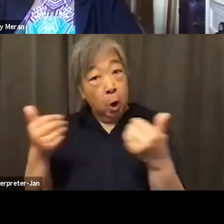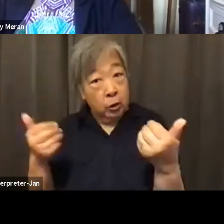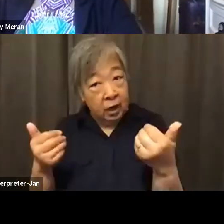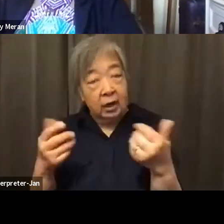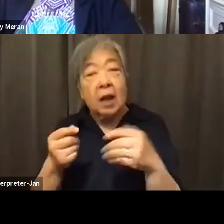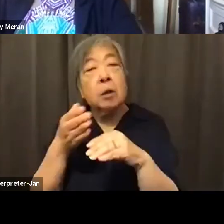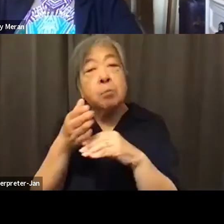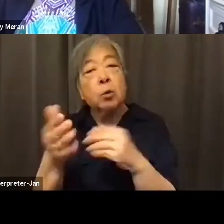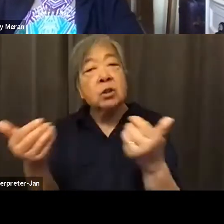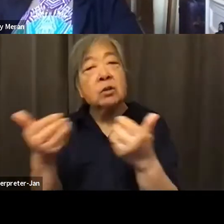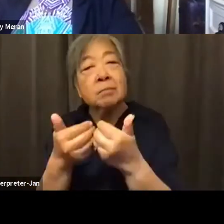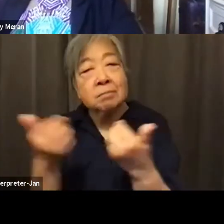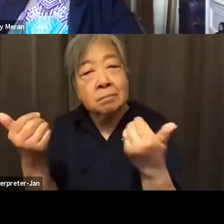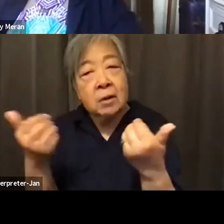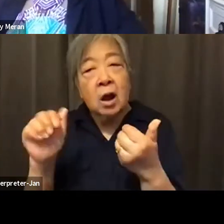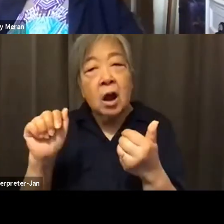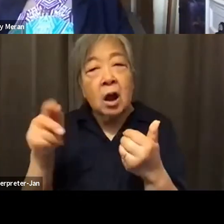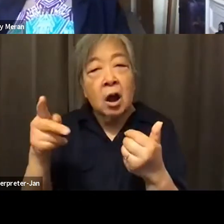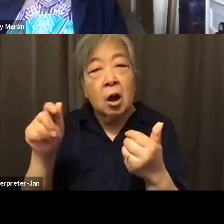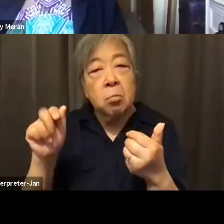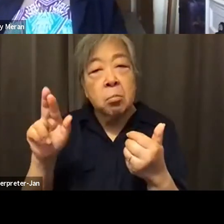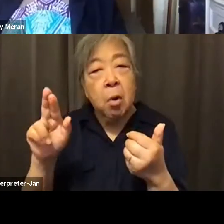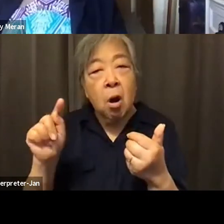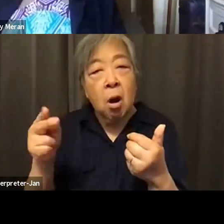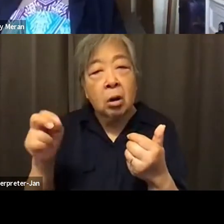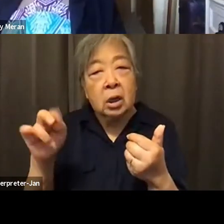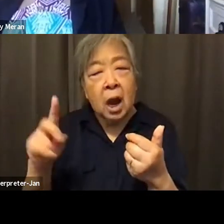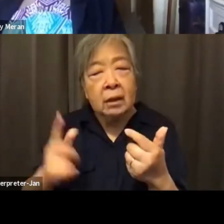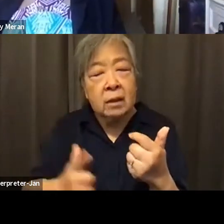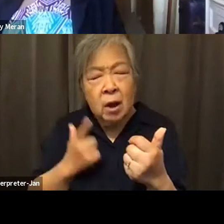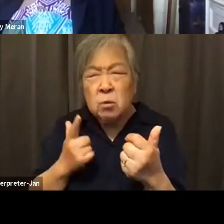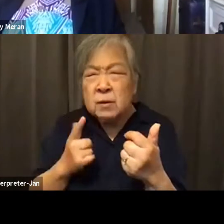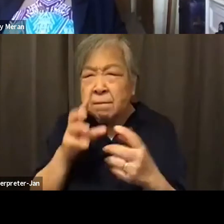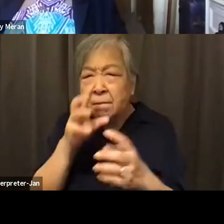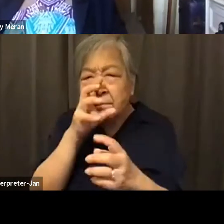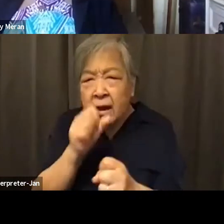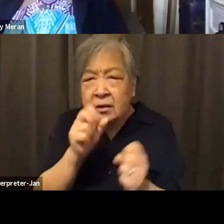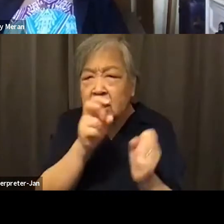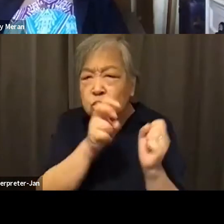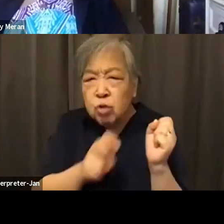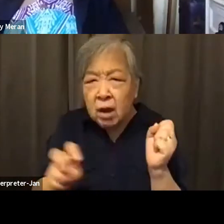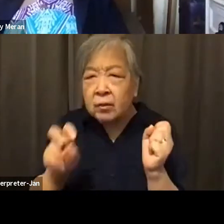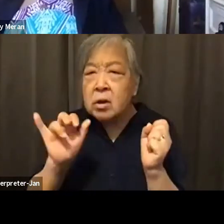such a fascinating time traveling abroad there, learning more about the culture and the history,